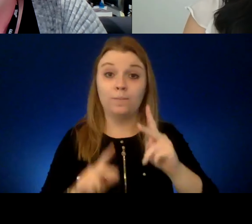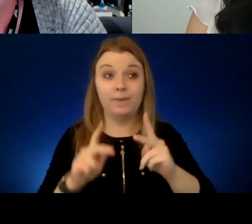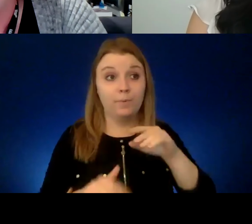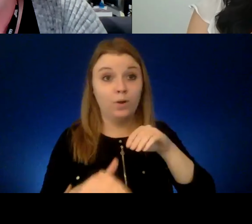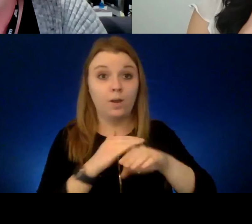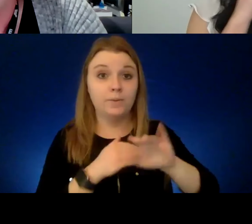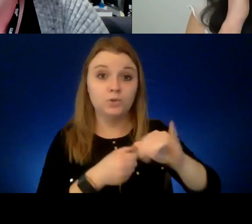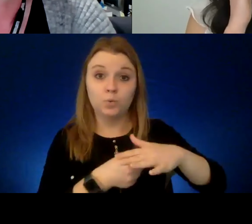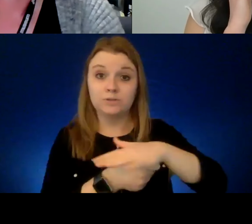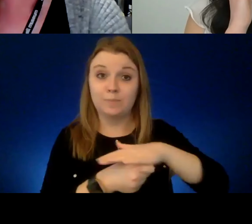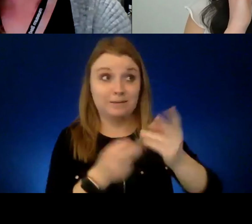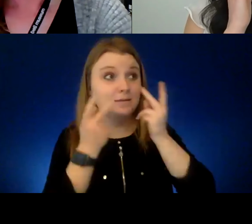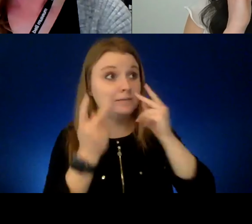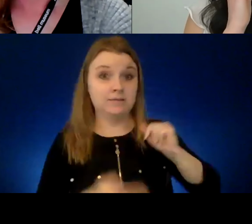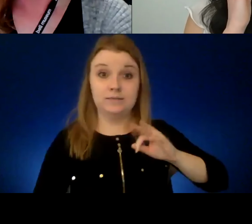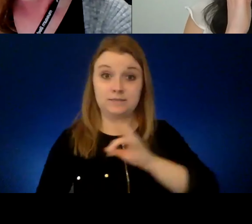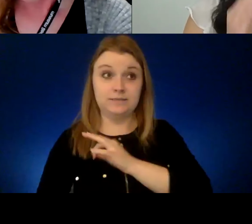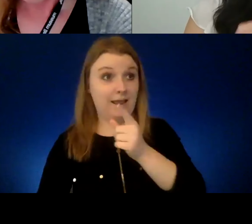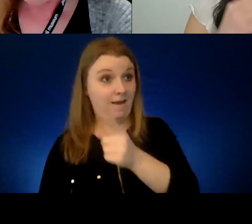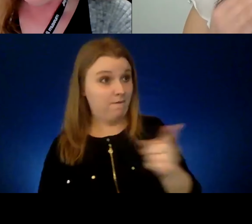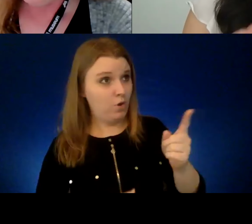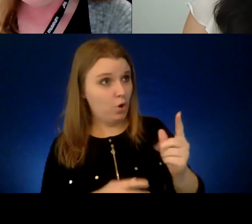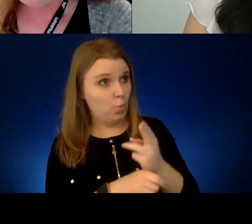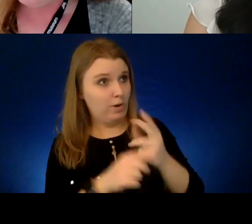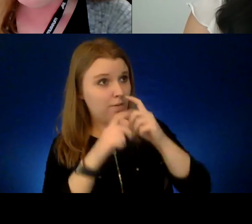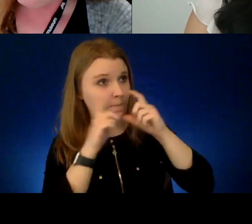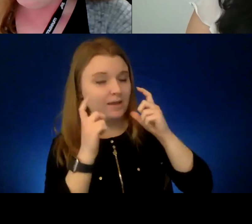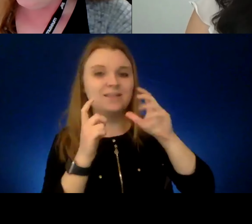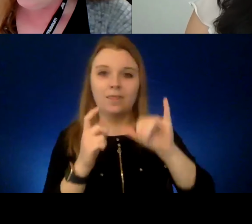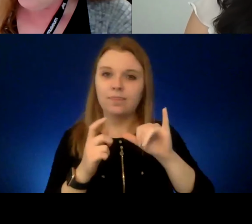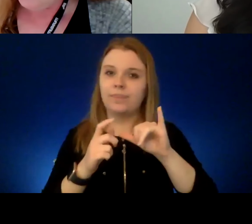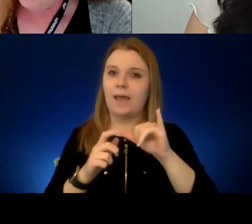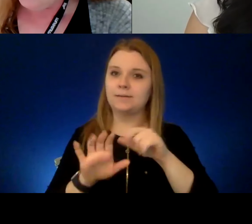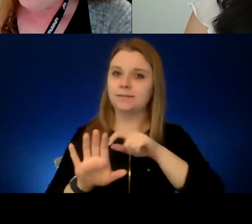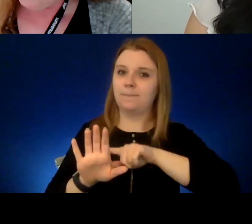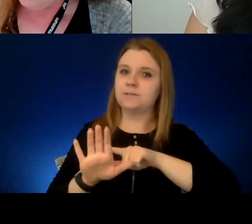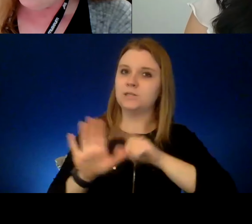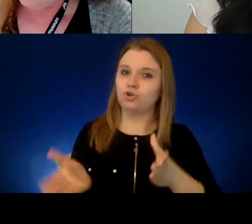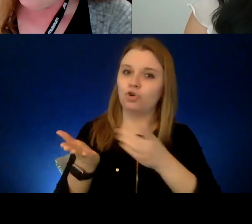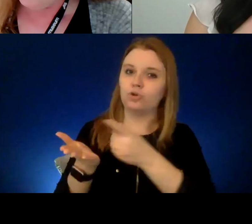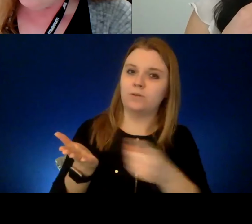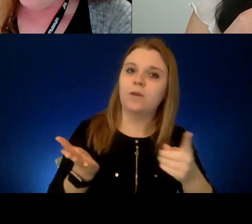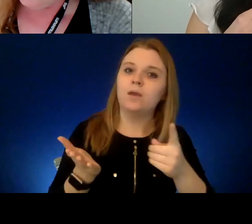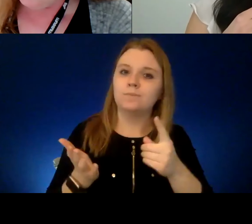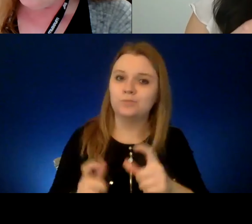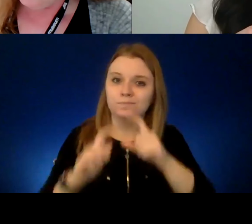and they see that the staff is wearing masks, it encourages them to then put on a mask as well or feel less...